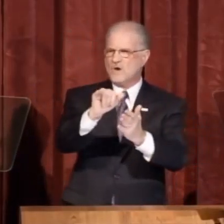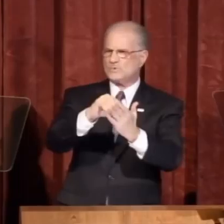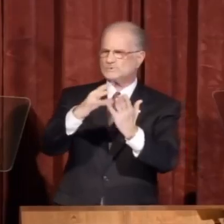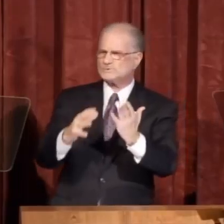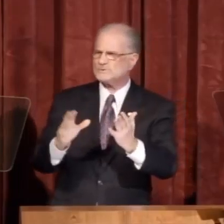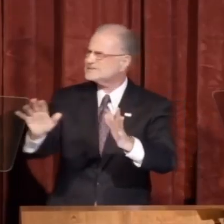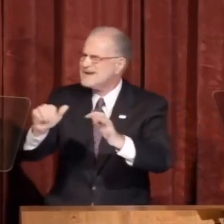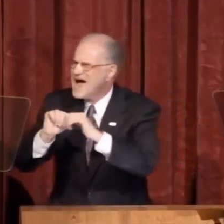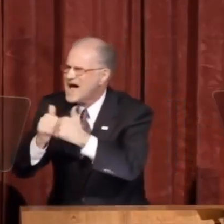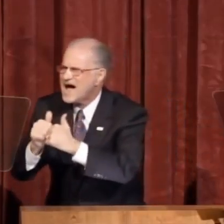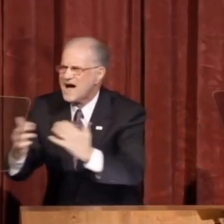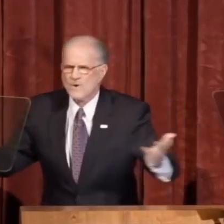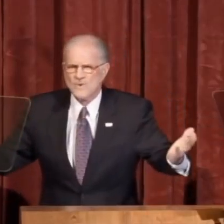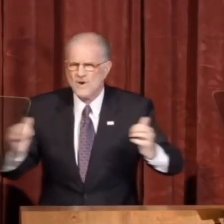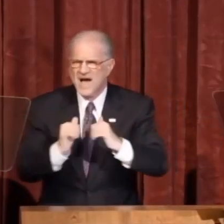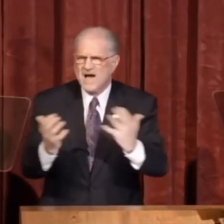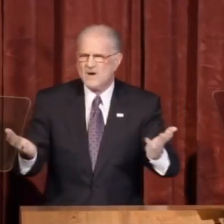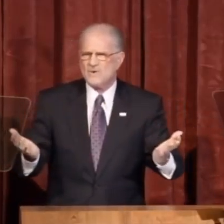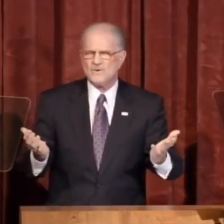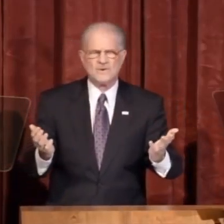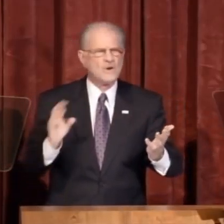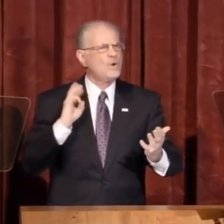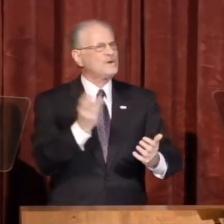and run the businesses of tomorrow.